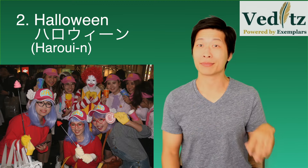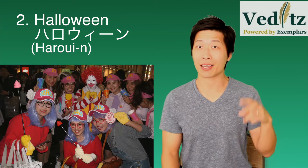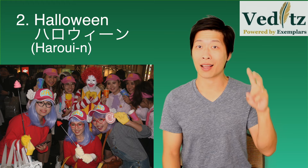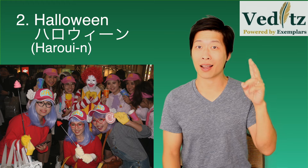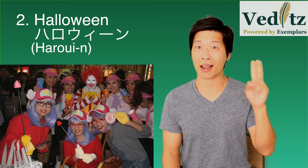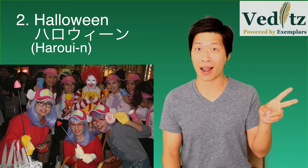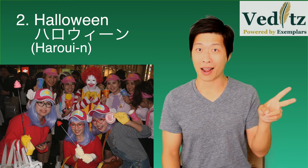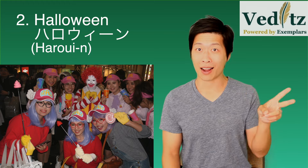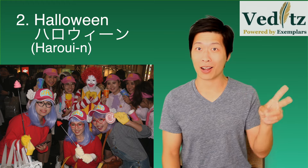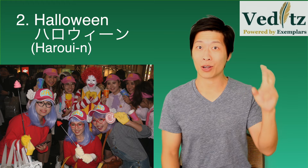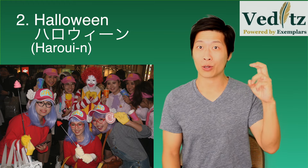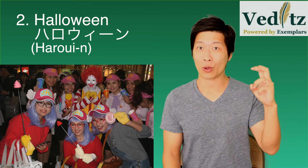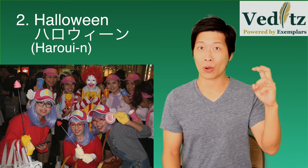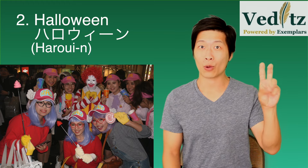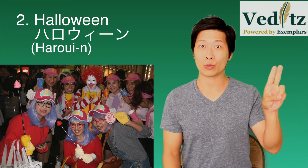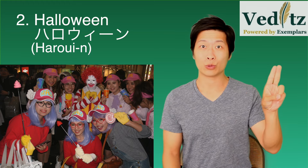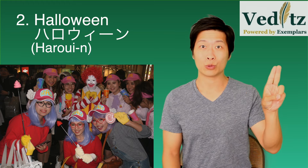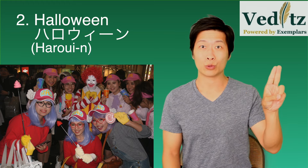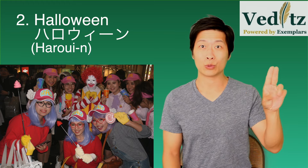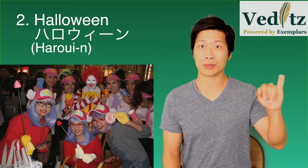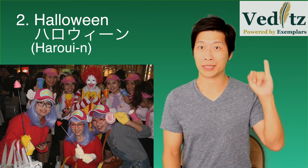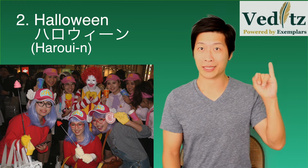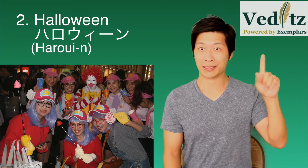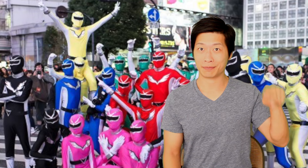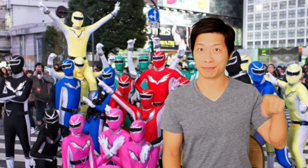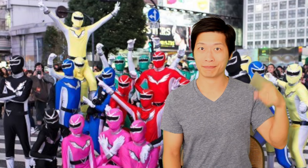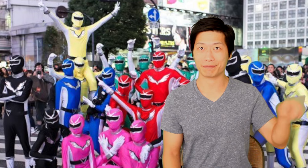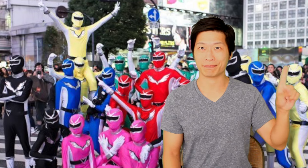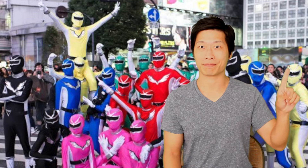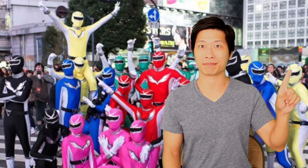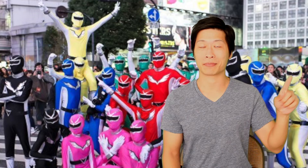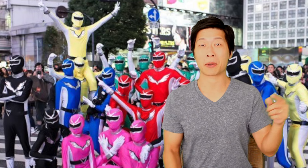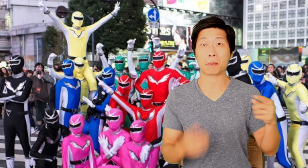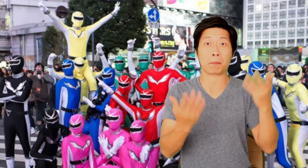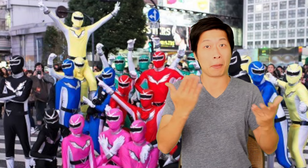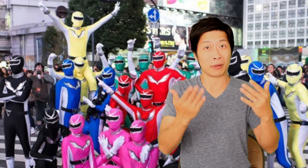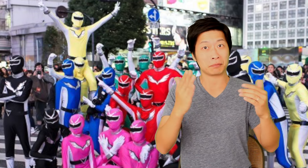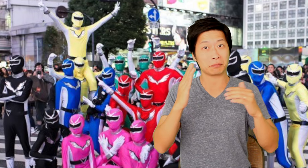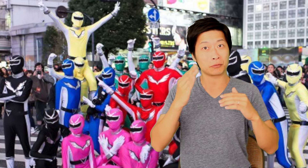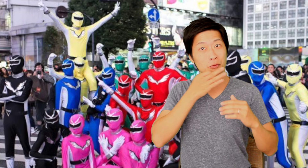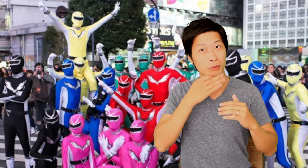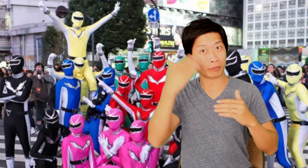(JSL fingerspelling) HAROUiーN